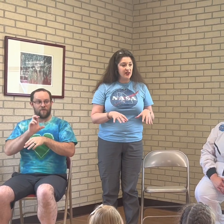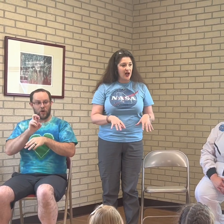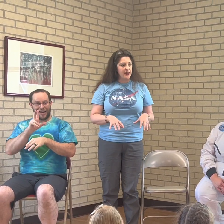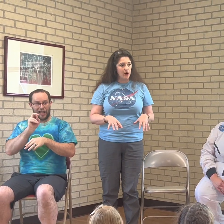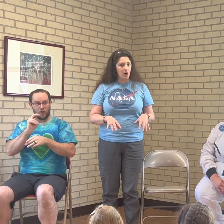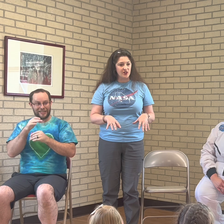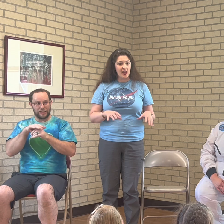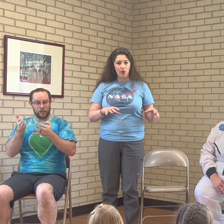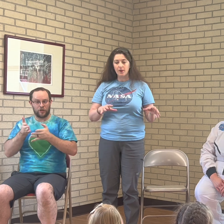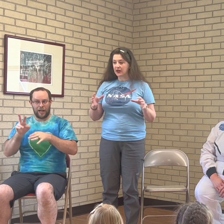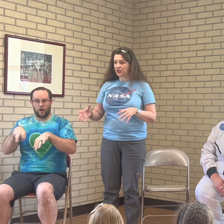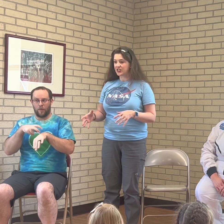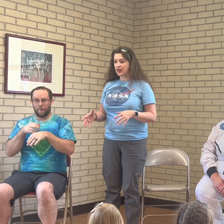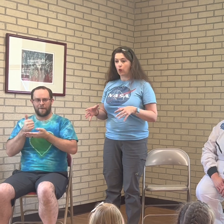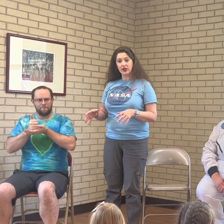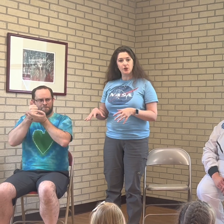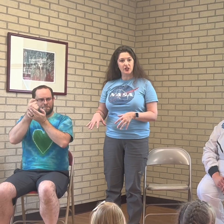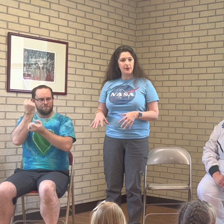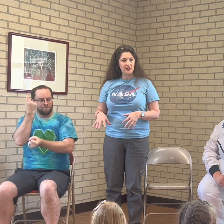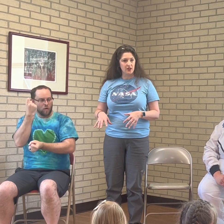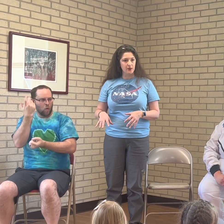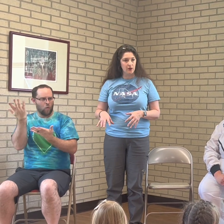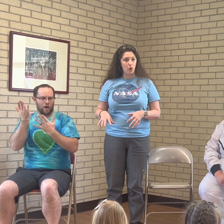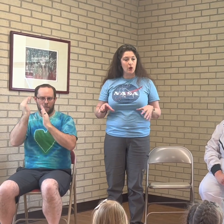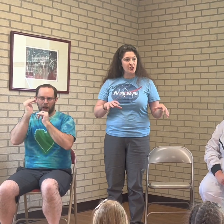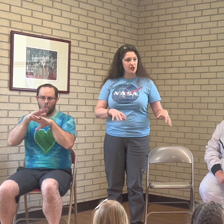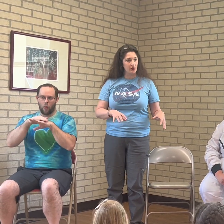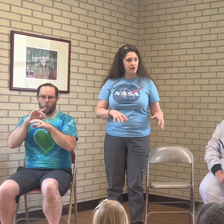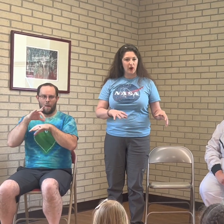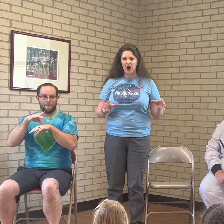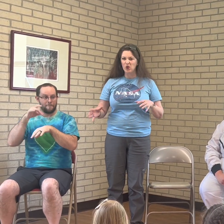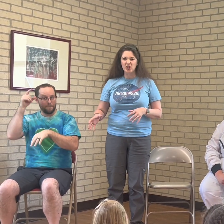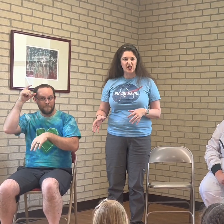in Idaho to help them understand what to expect on the moon, what we should look for, how we